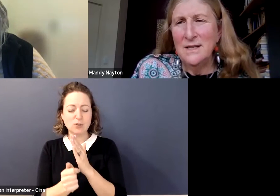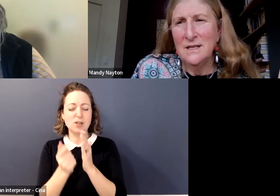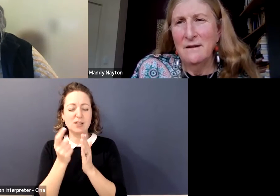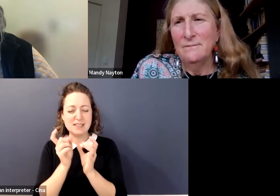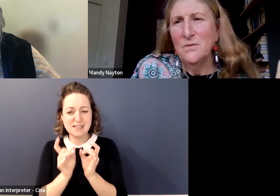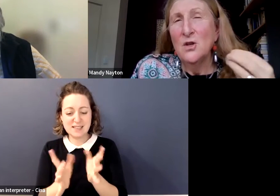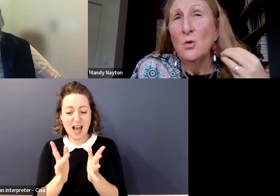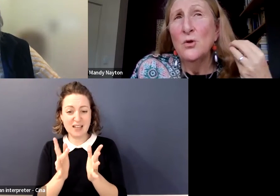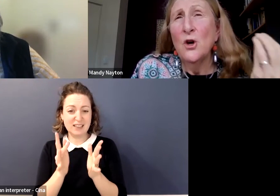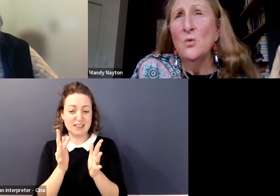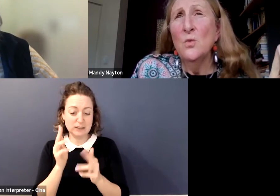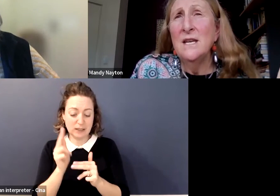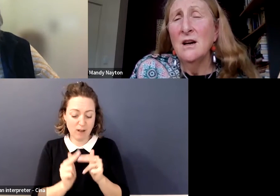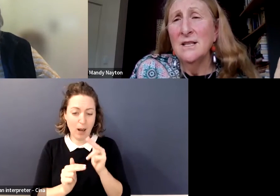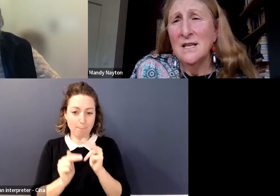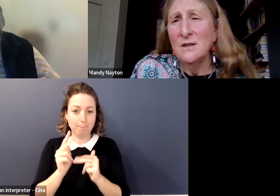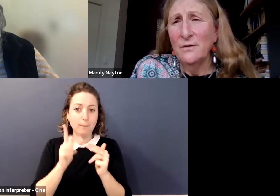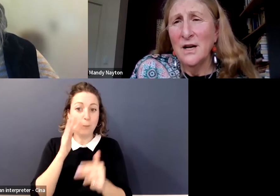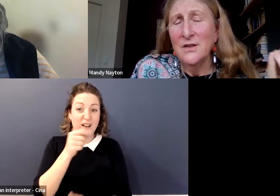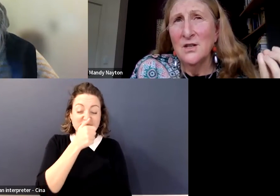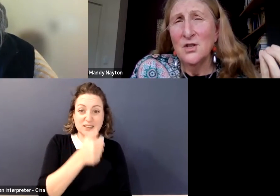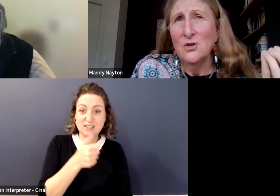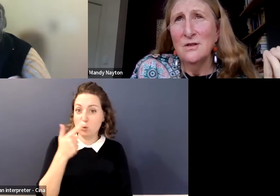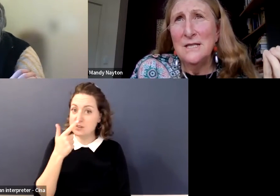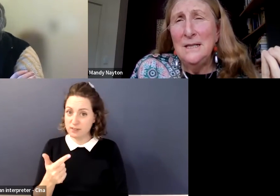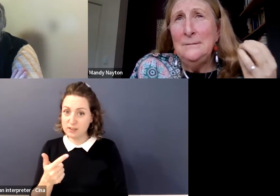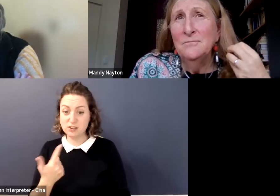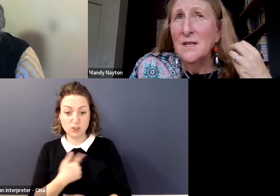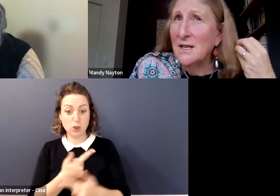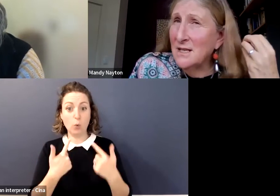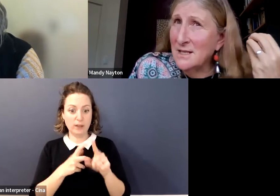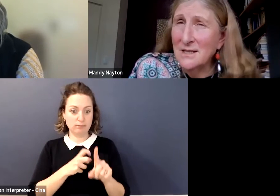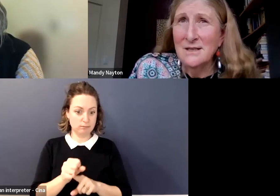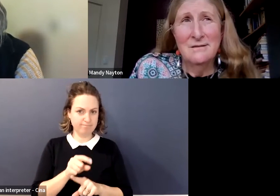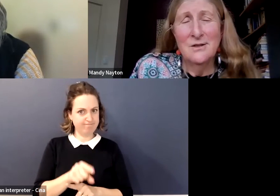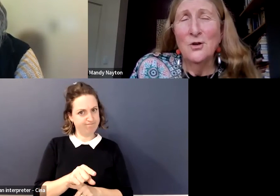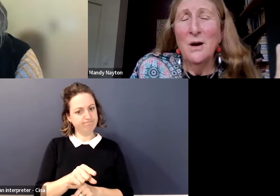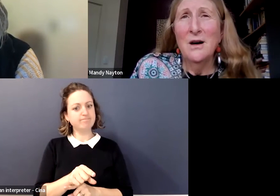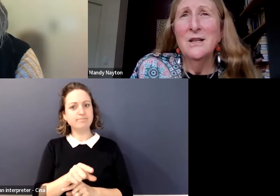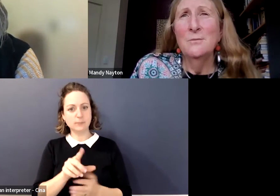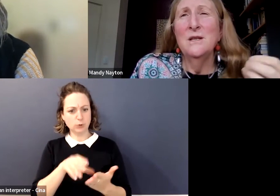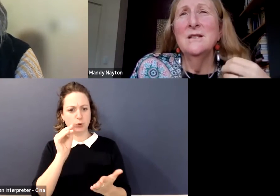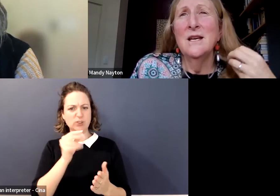six, seven. So although we can identify that a student is behind their peers,